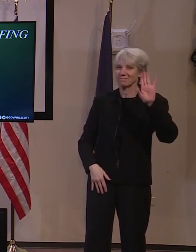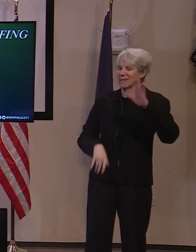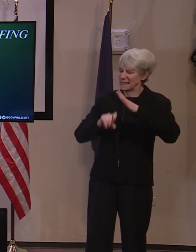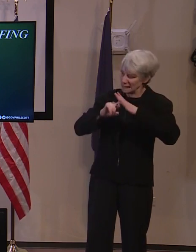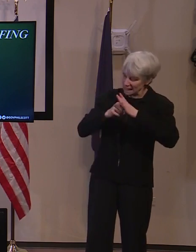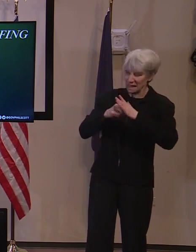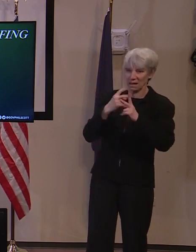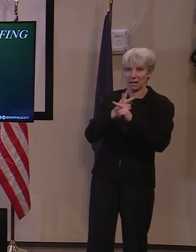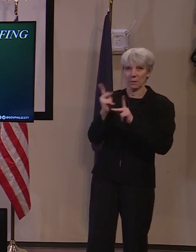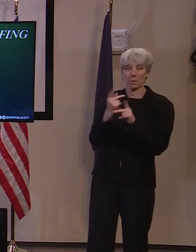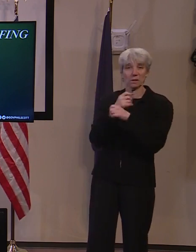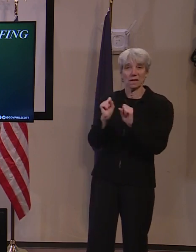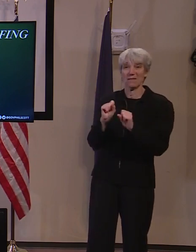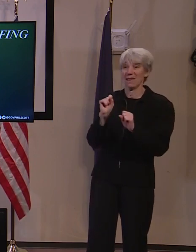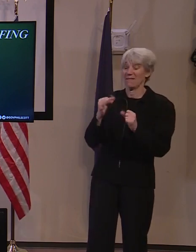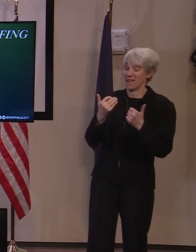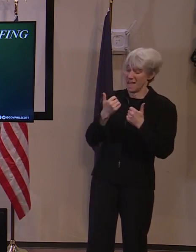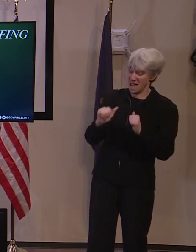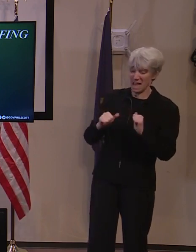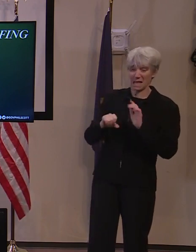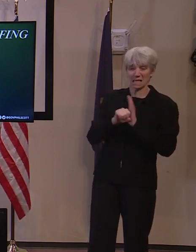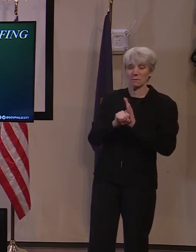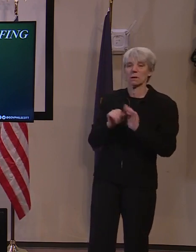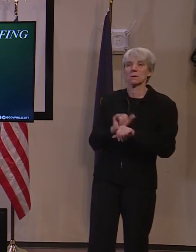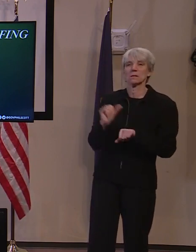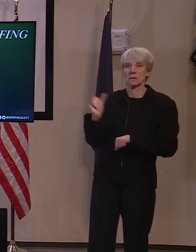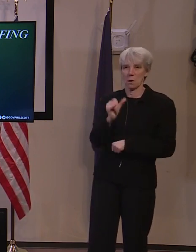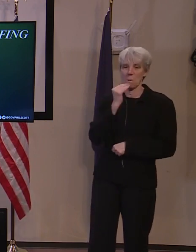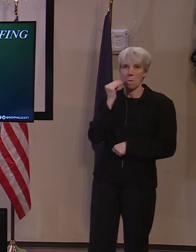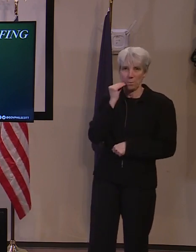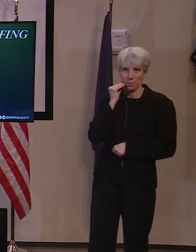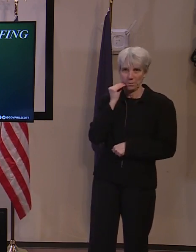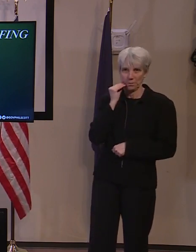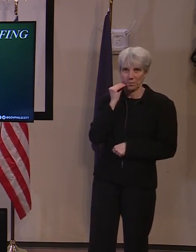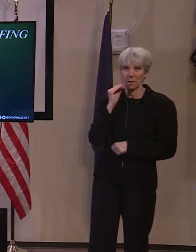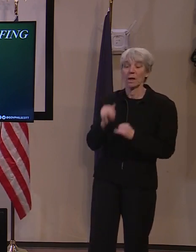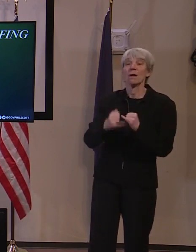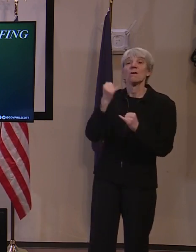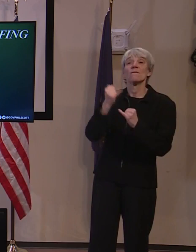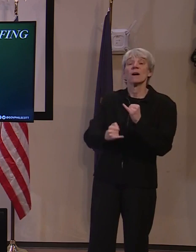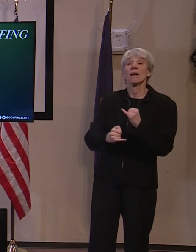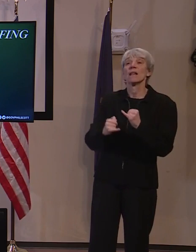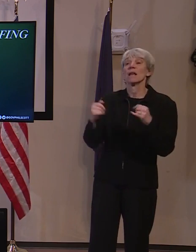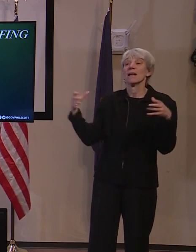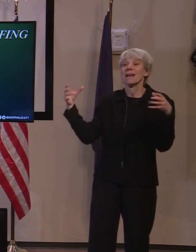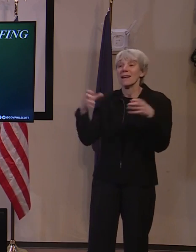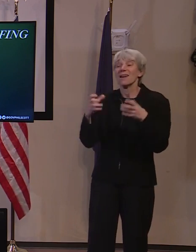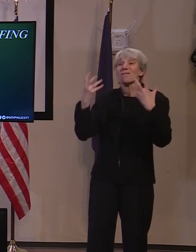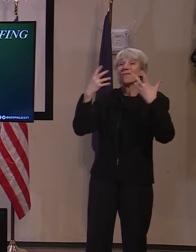Finally planned to test once again 5-7 days after such a gathering, even if